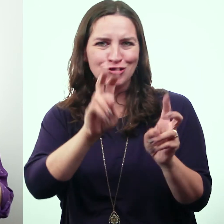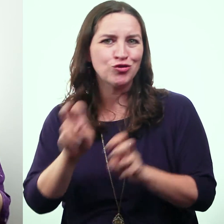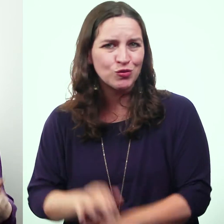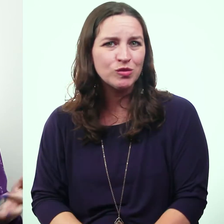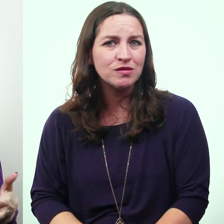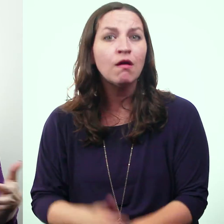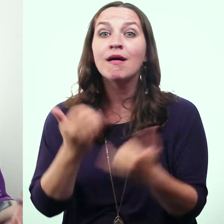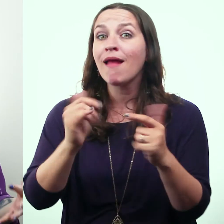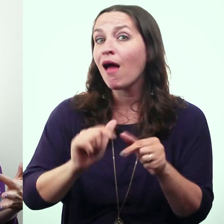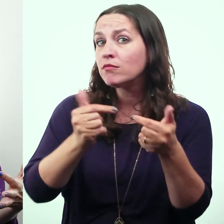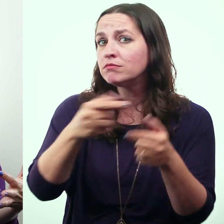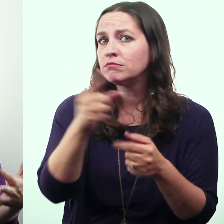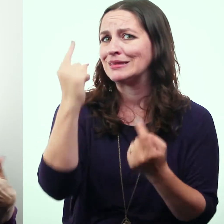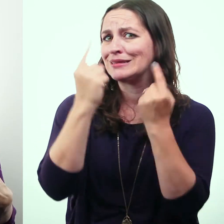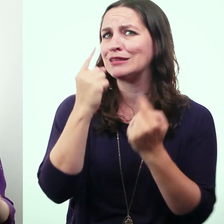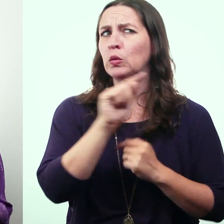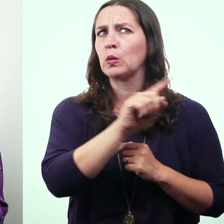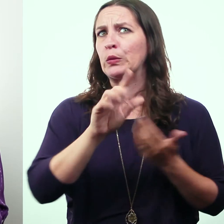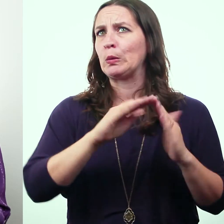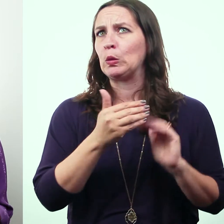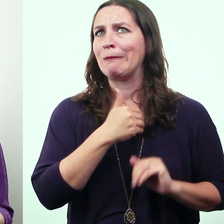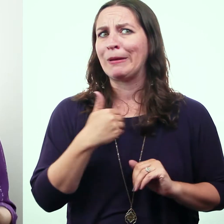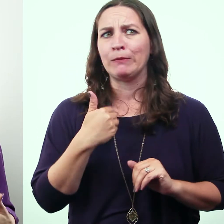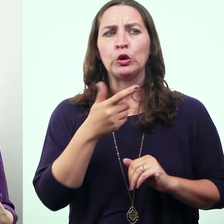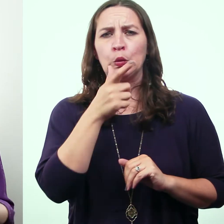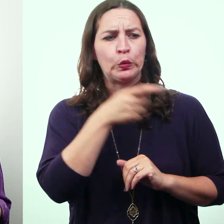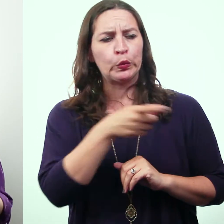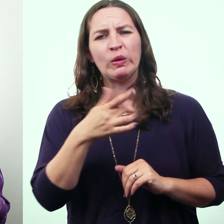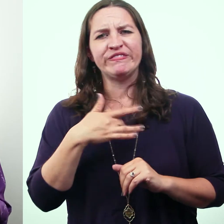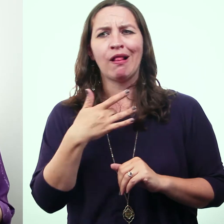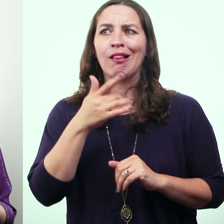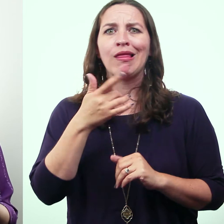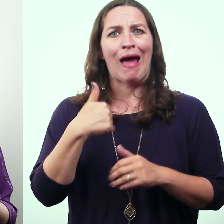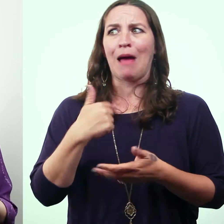consider who in the community that, you know, that might be feeling erased. Not queer enough,